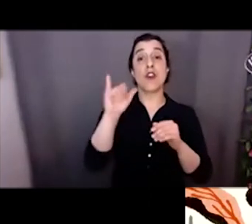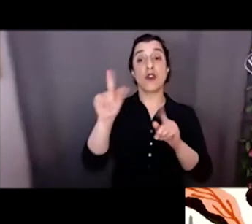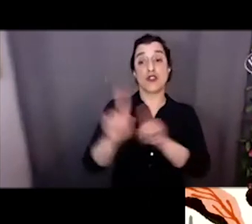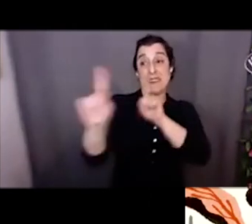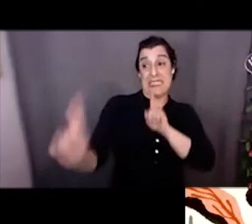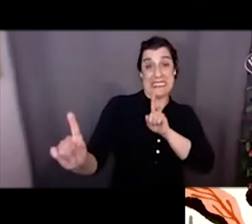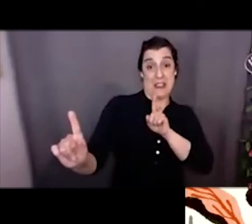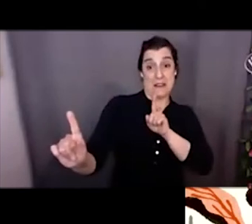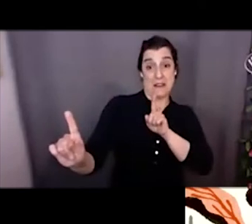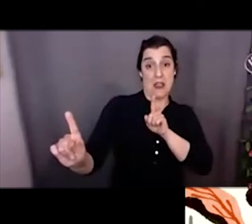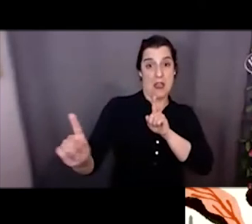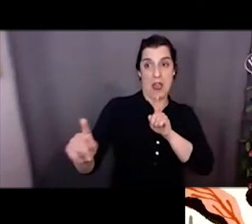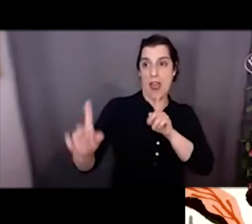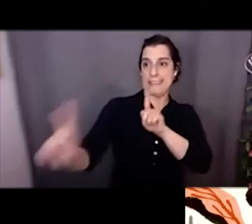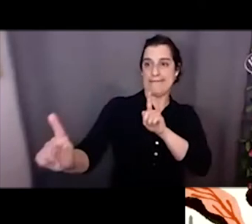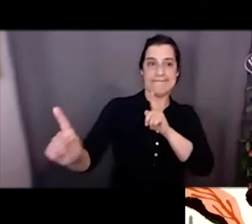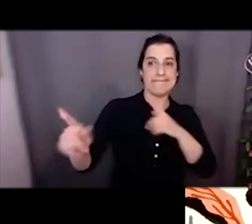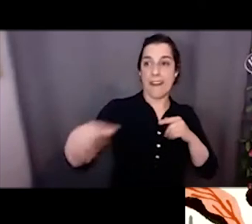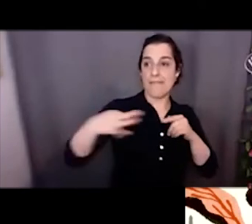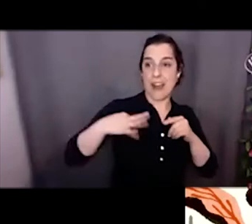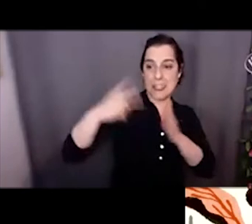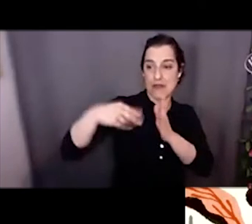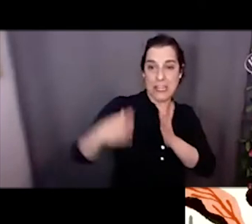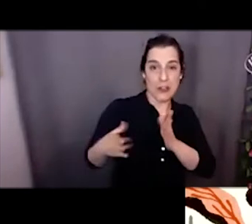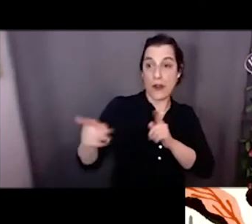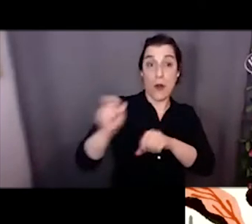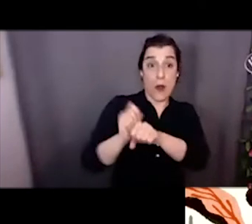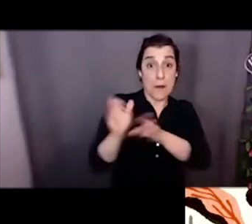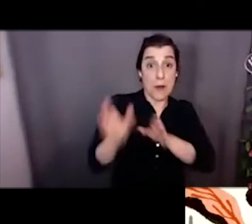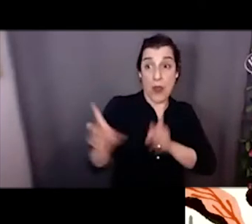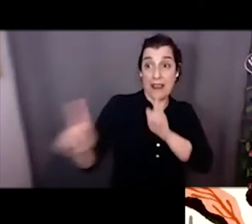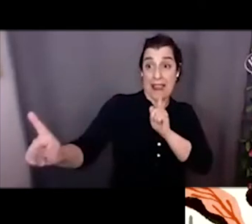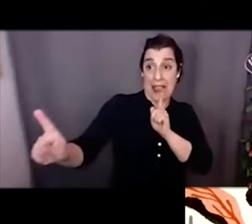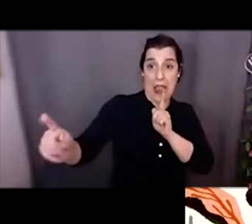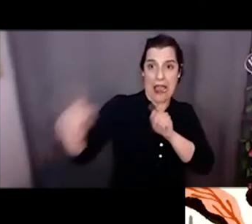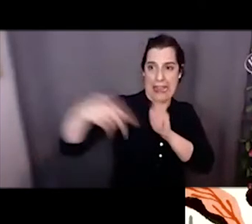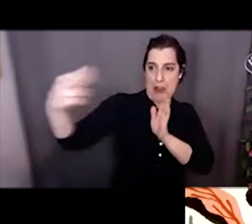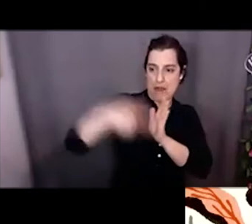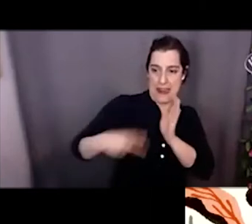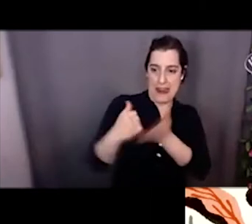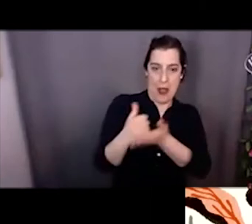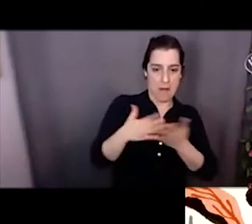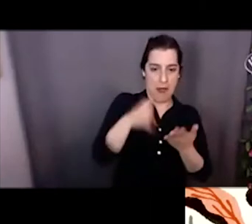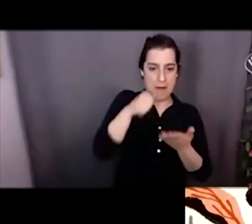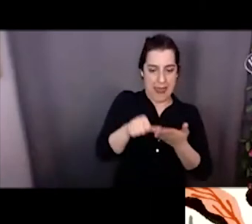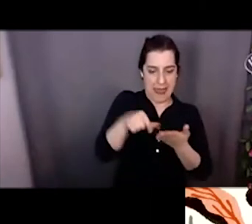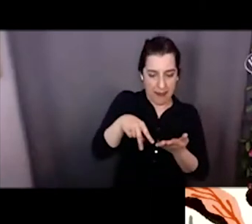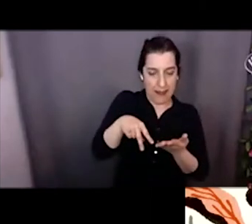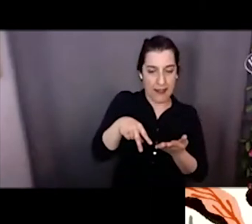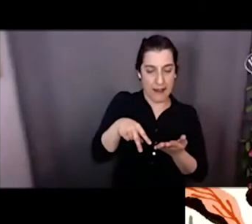whether they were a volunteer or an employee amplifies the consequences of print, print only correspondence.